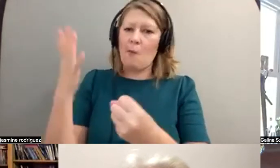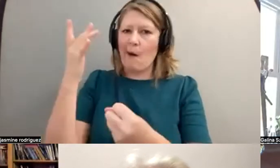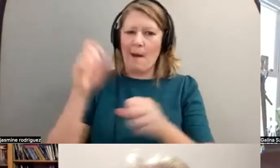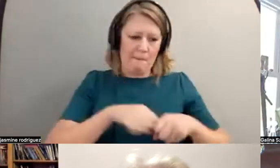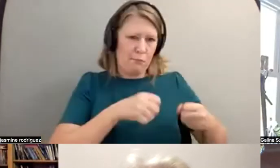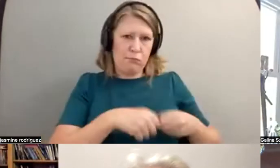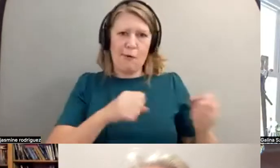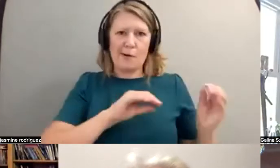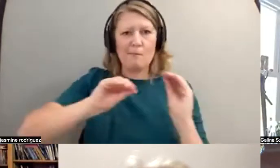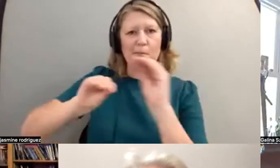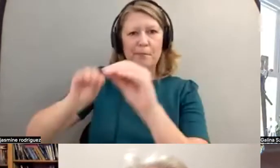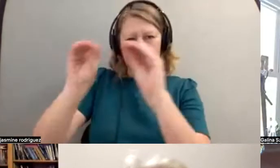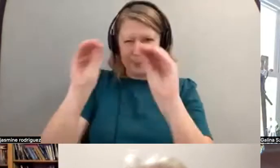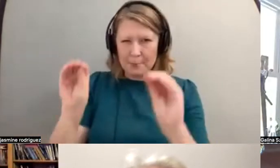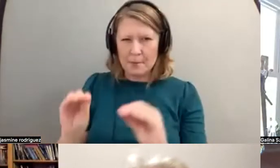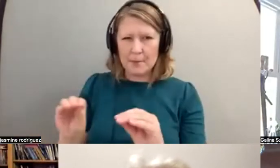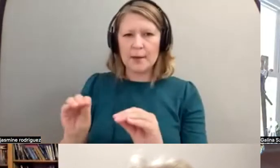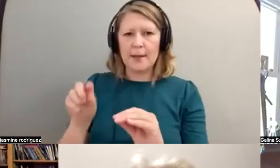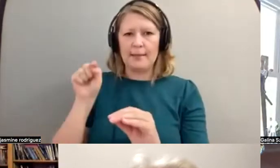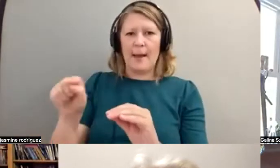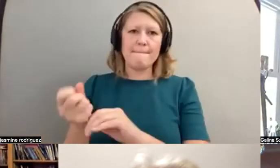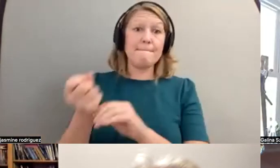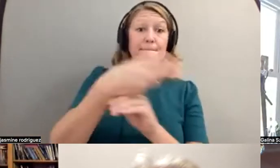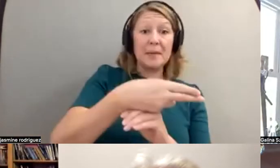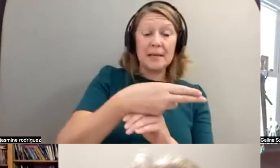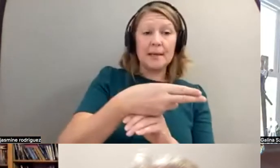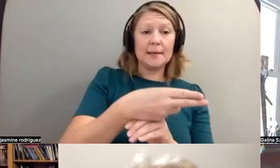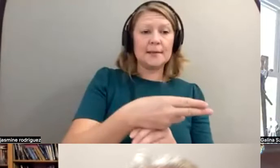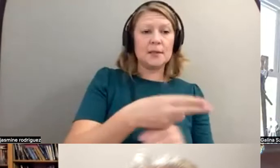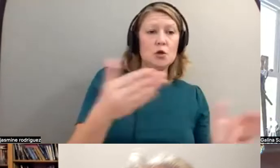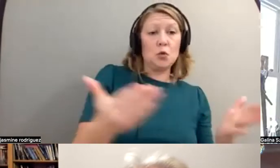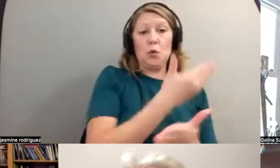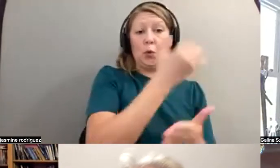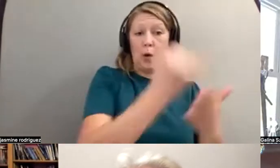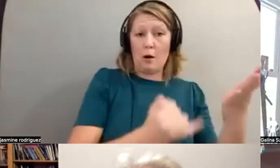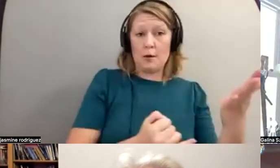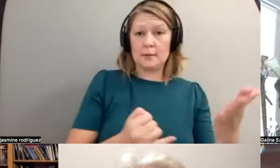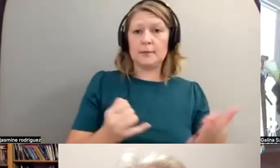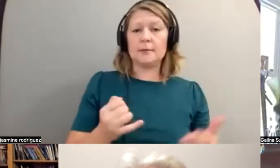um, pure piece. And so it gave me, give me some vision.